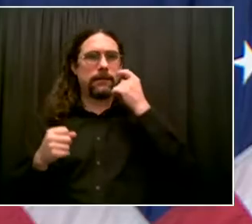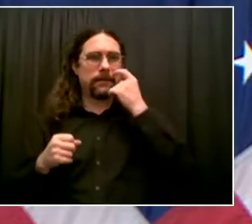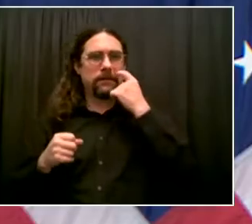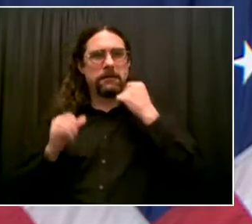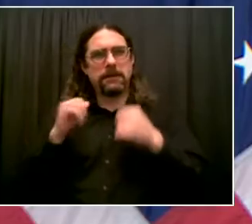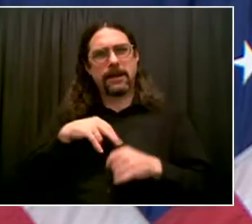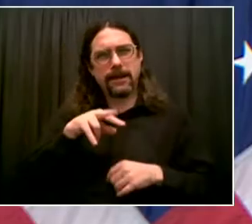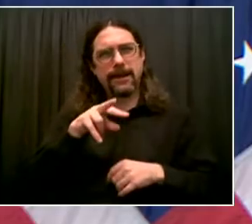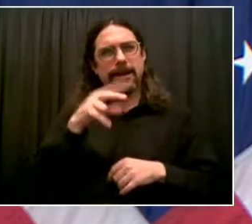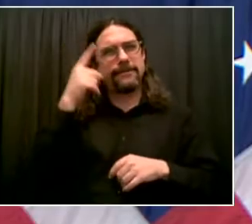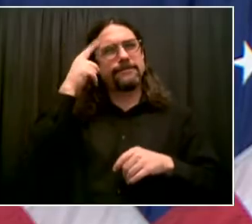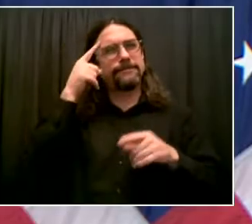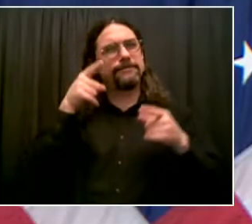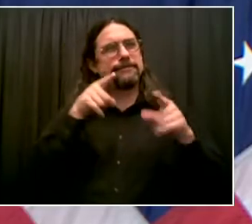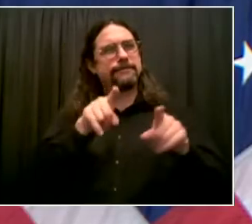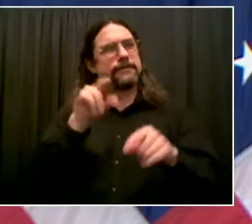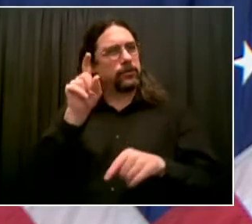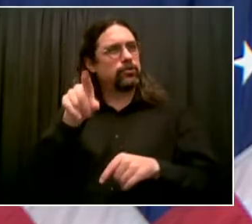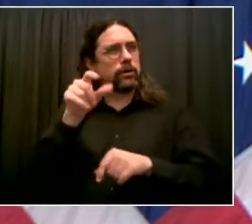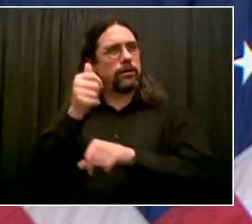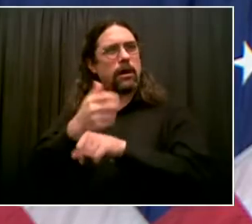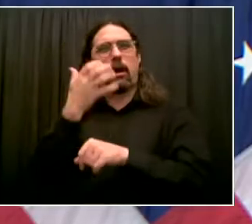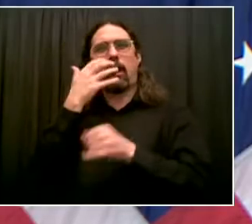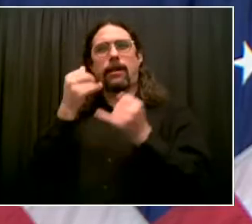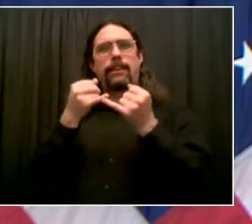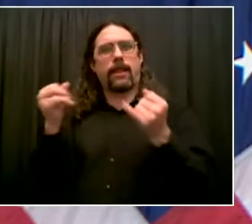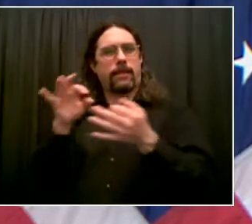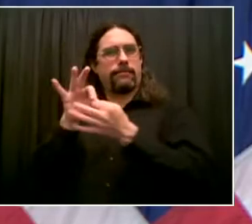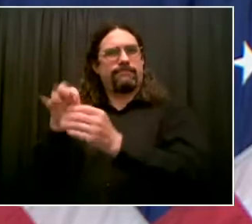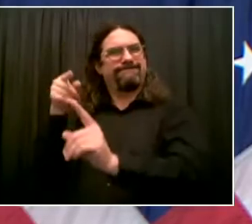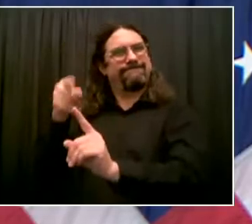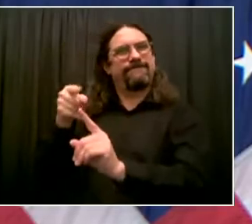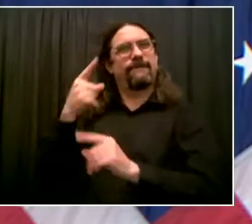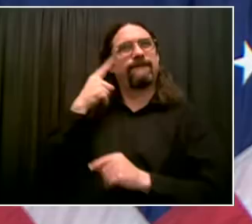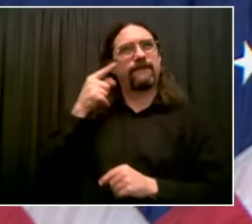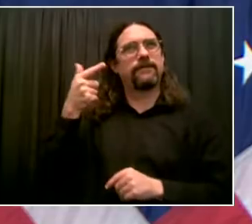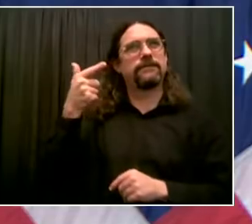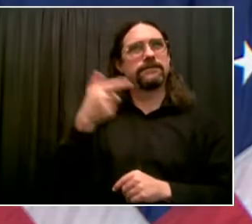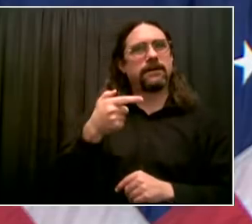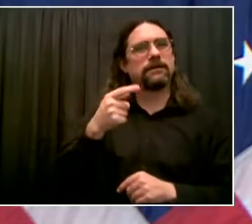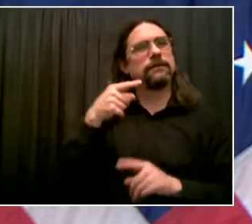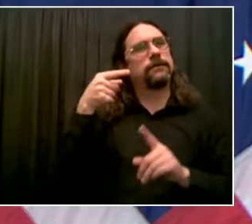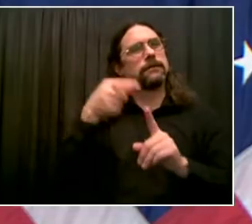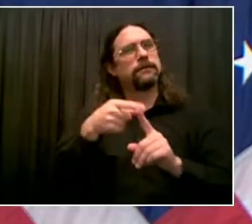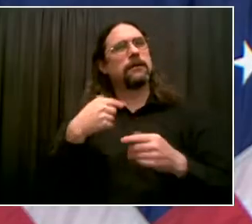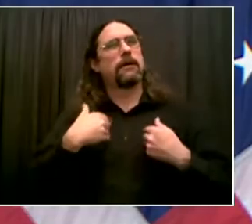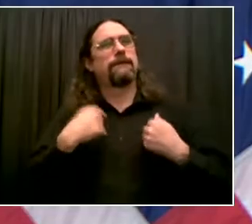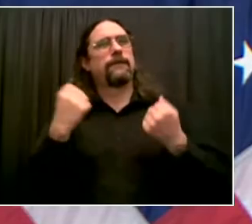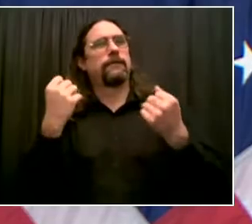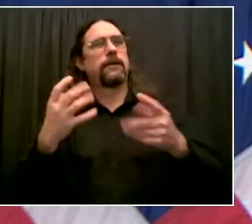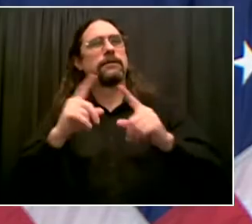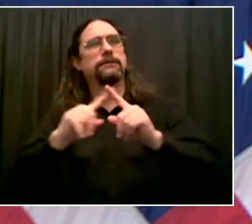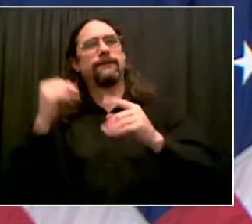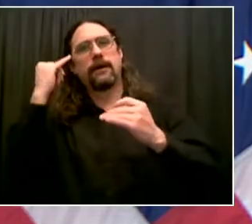THE WARMER MONTHS AND WE NEED THE COMMUNITY'S HELP BUT IT IS A